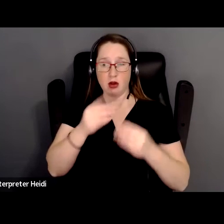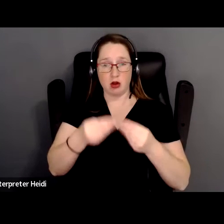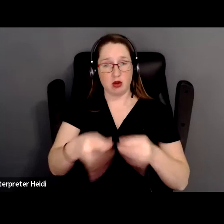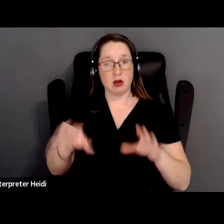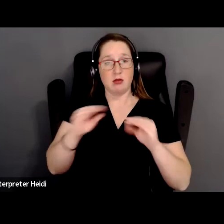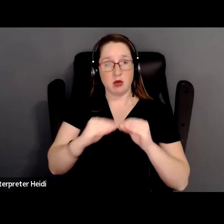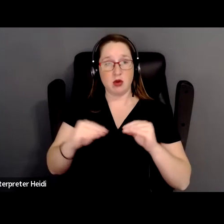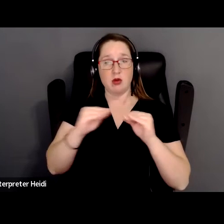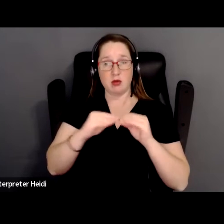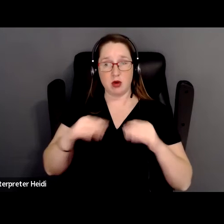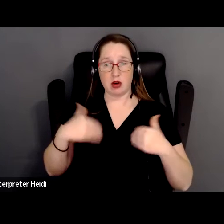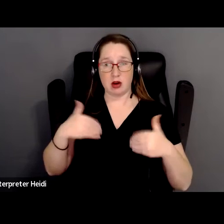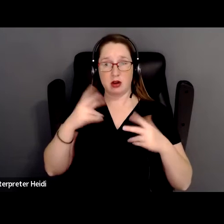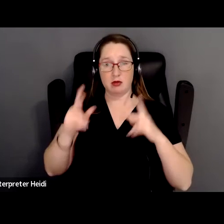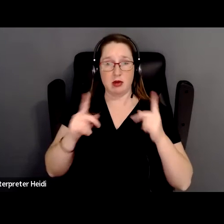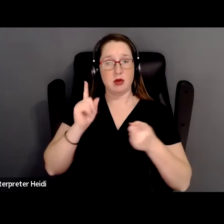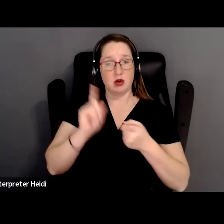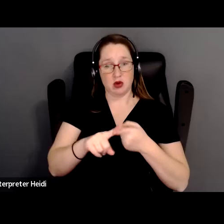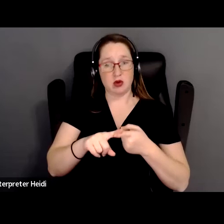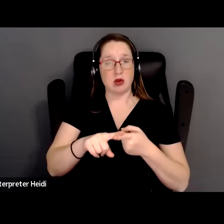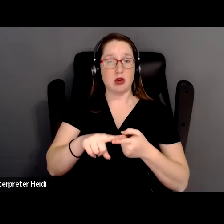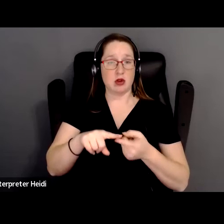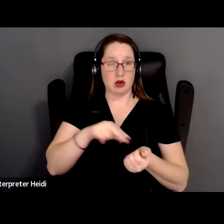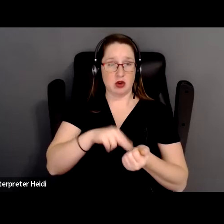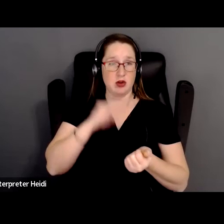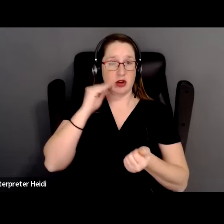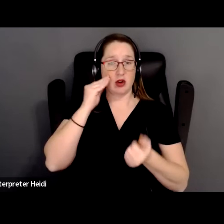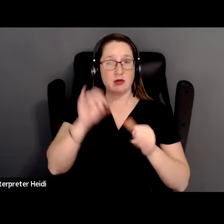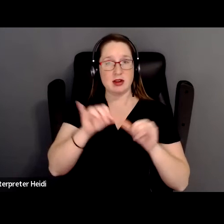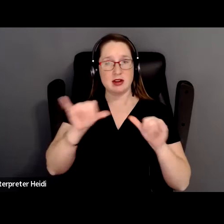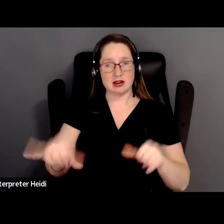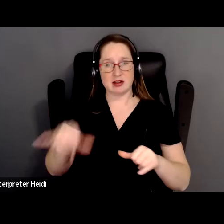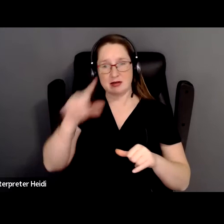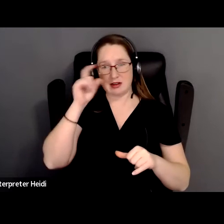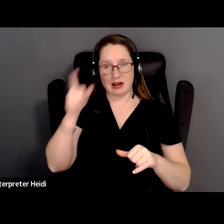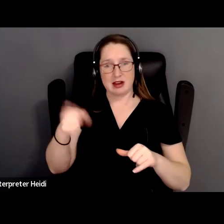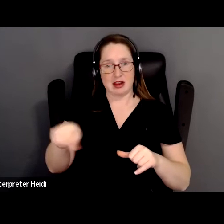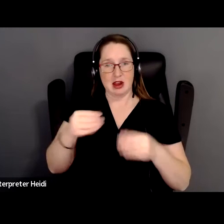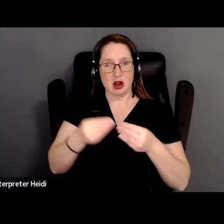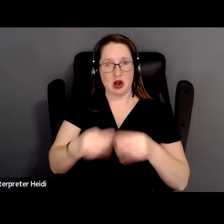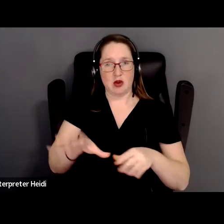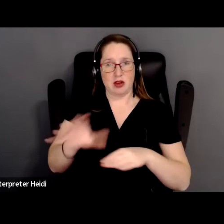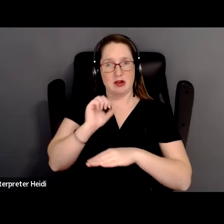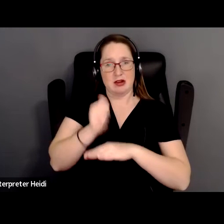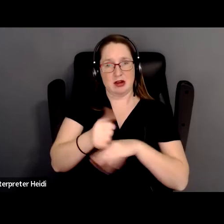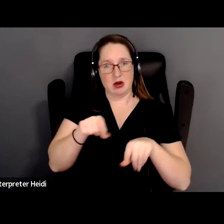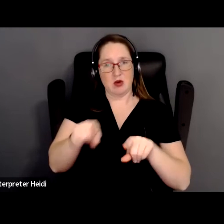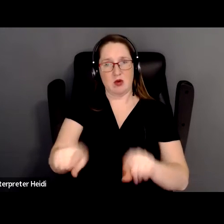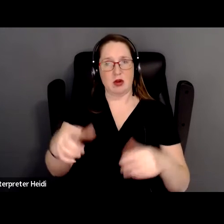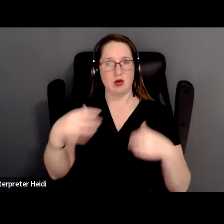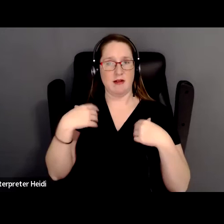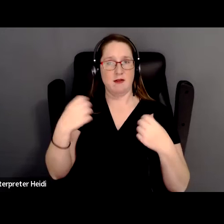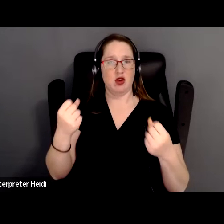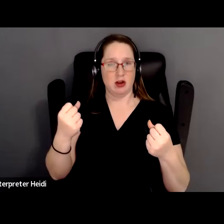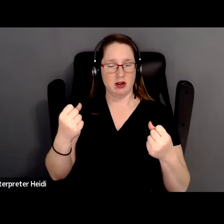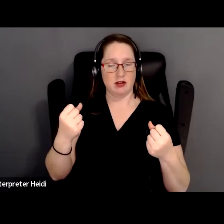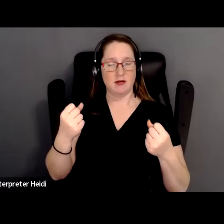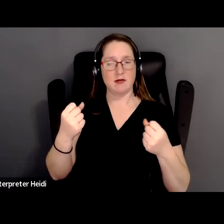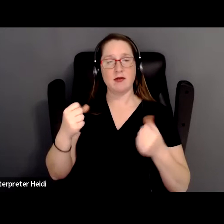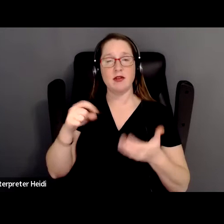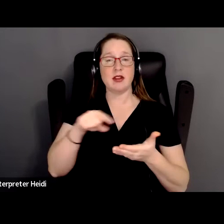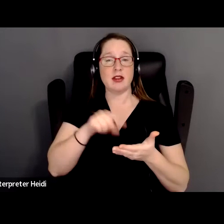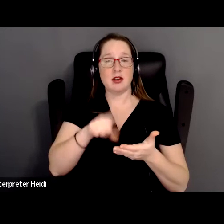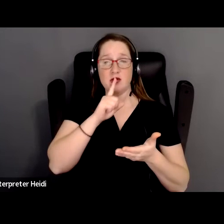Young people to the nursing home system because they lose their, and this to me is very, very sad.